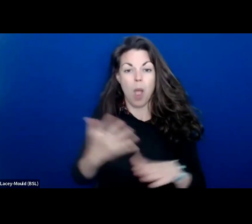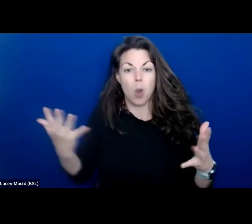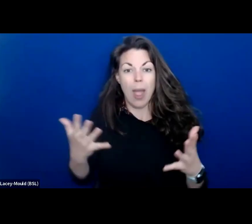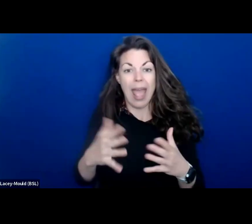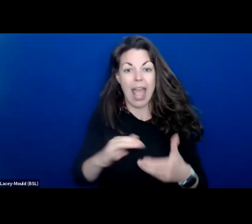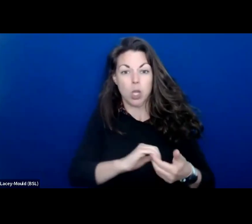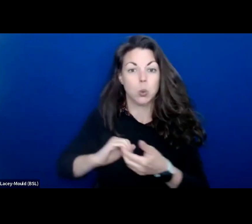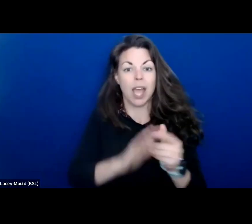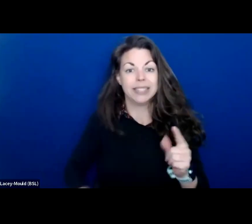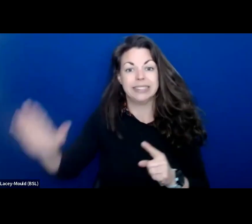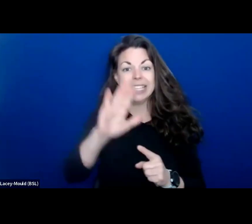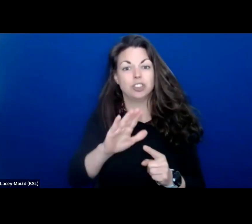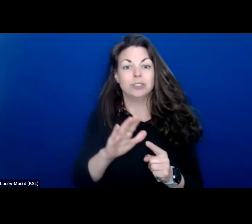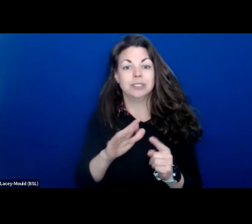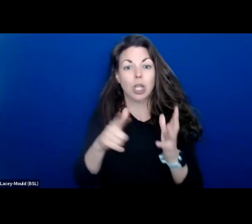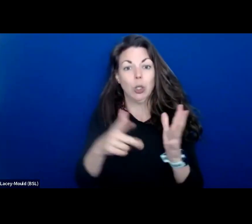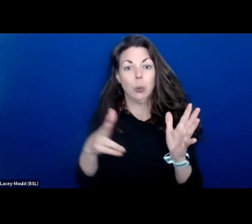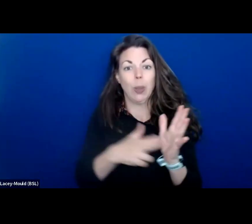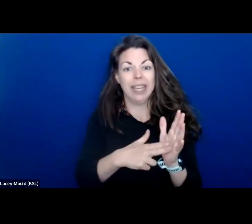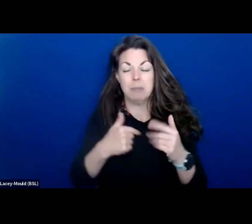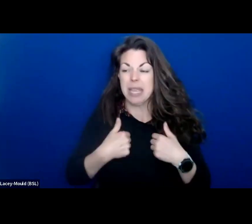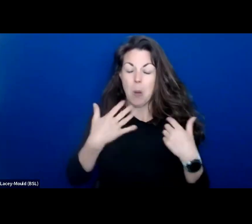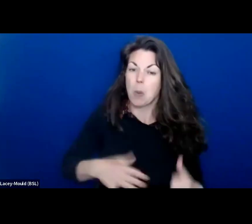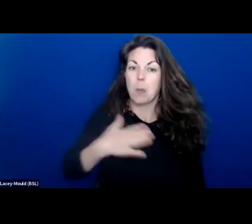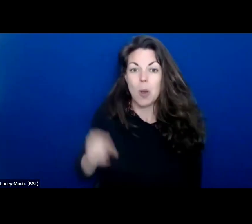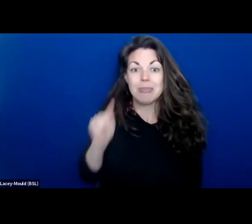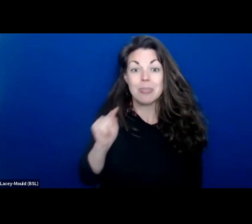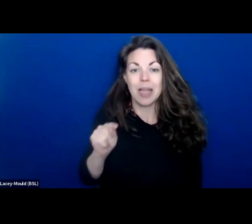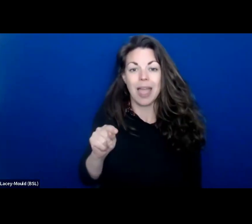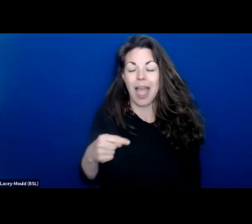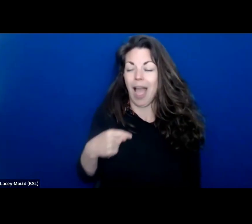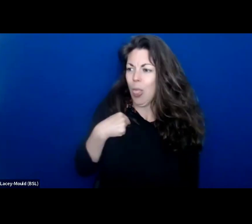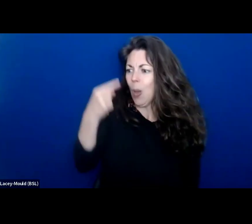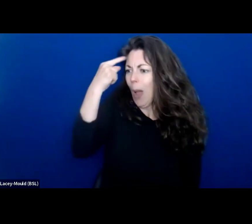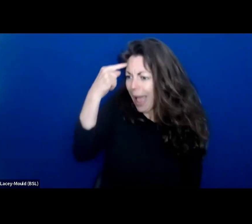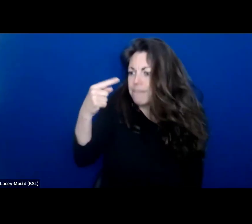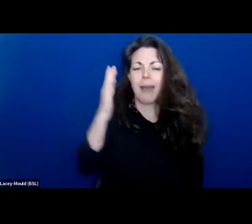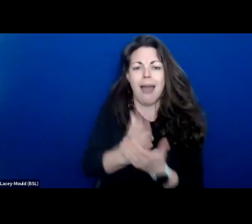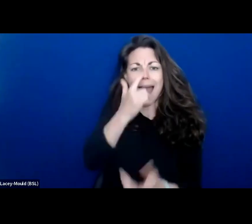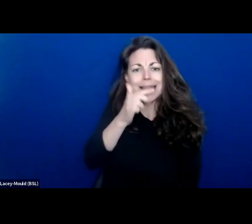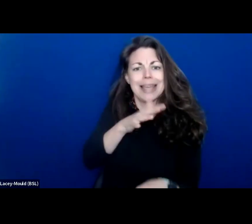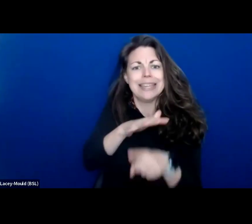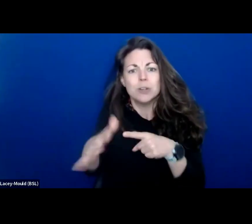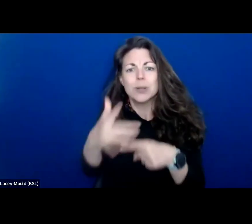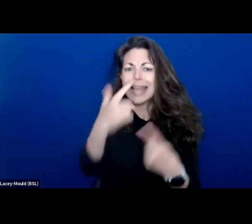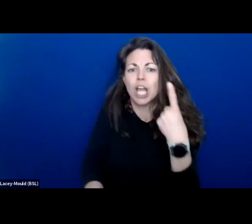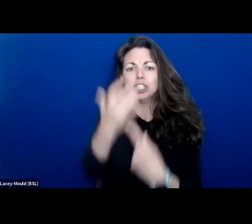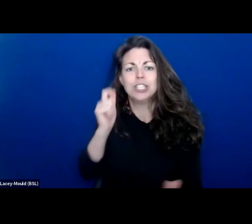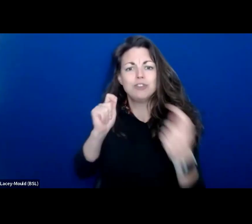I genuinely believed that I could activate change. I genuinely believed that I